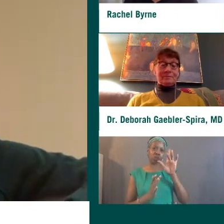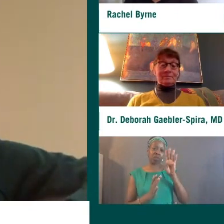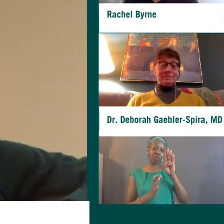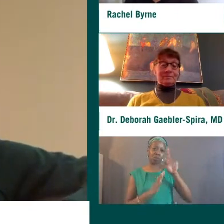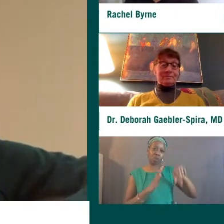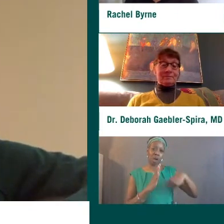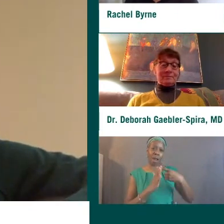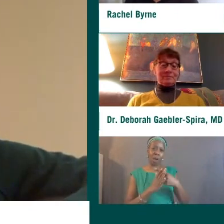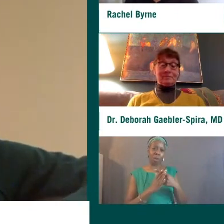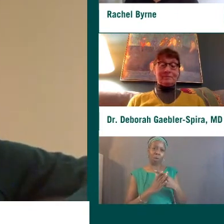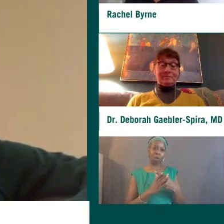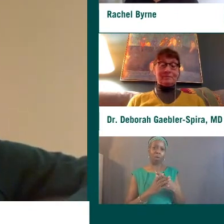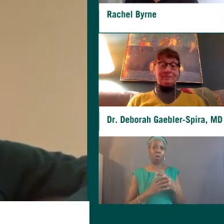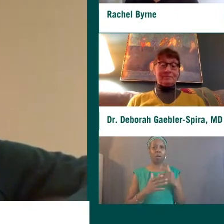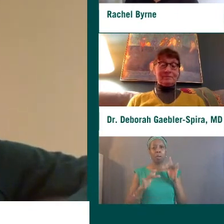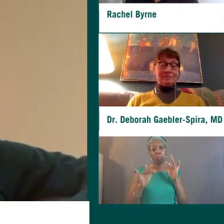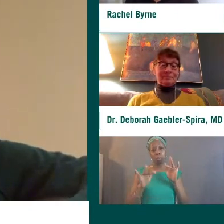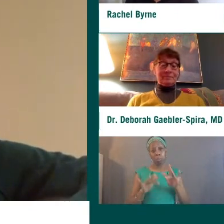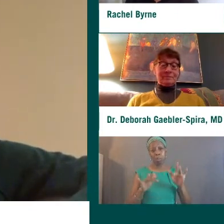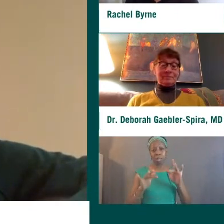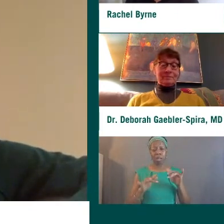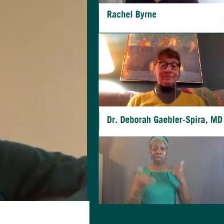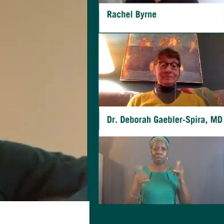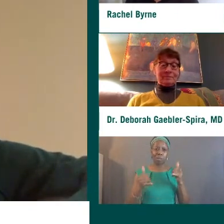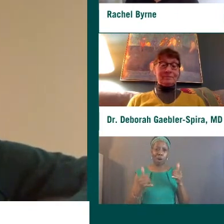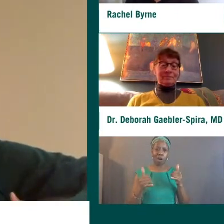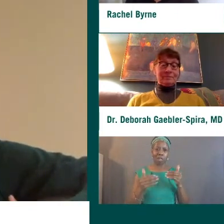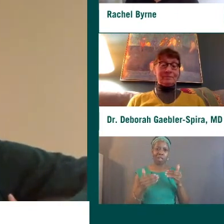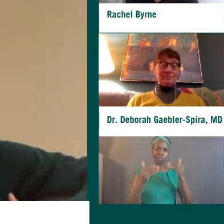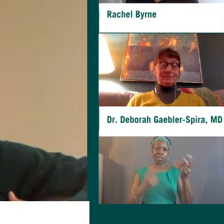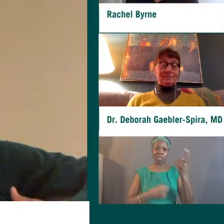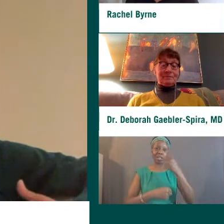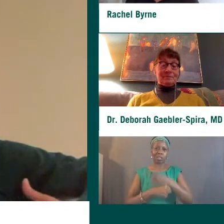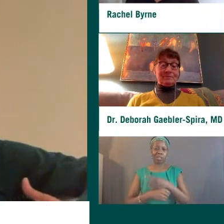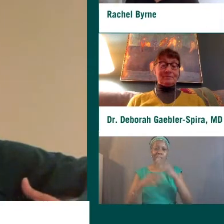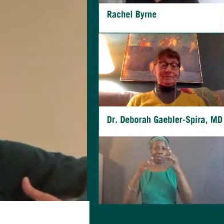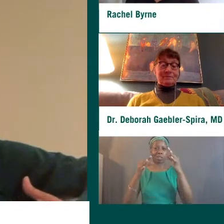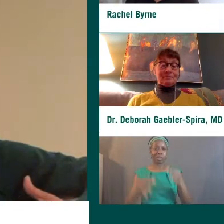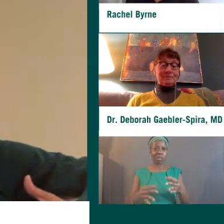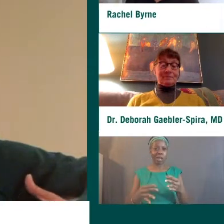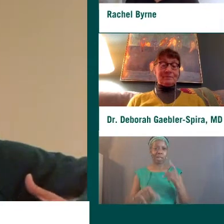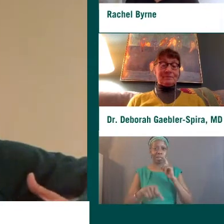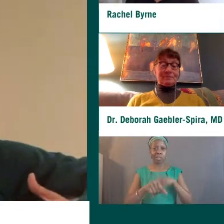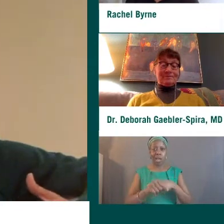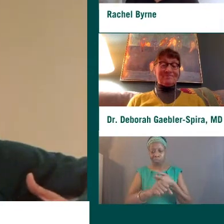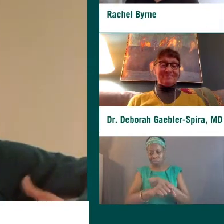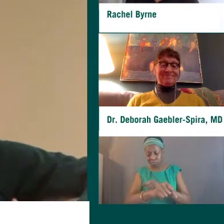"Okay, time to roll up our sleeves and dig in and see what this thing about cerebral palsy is